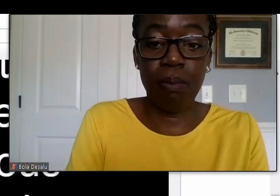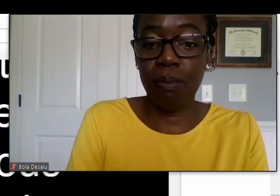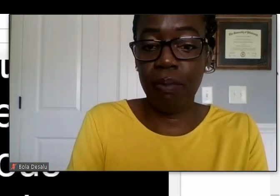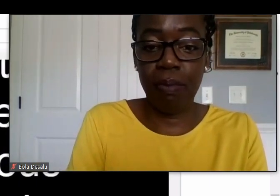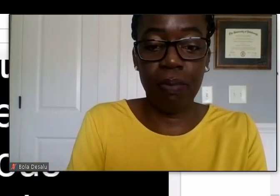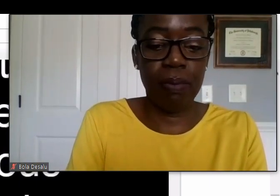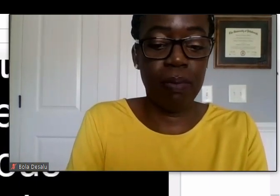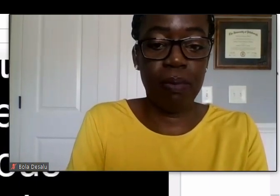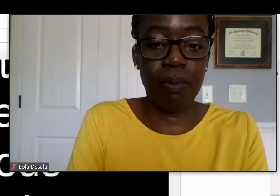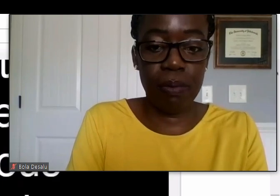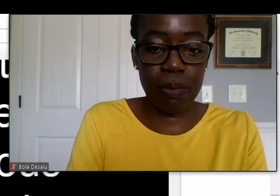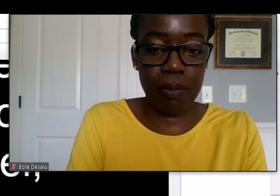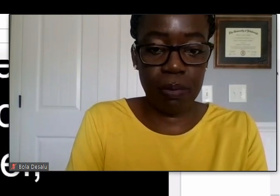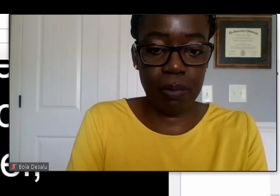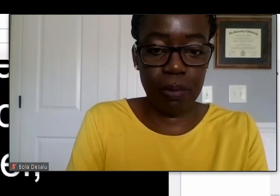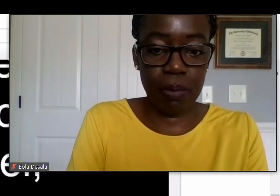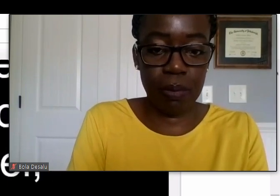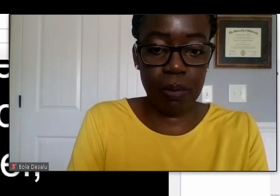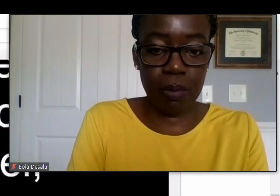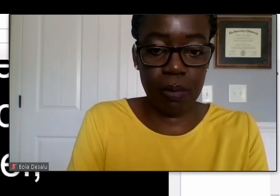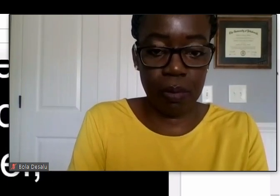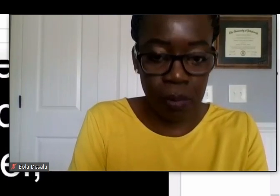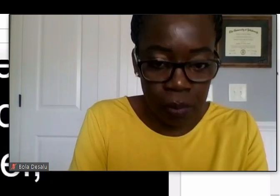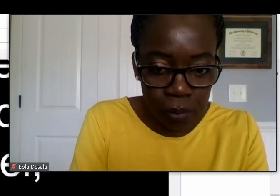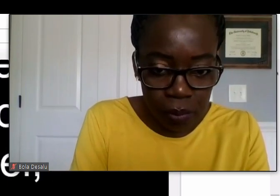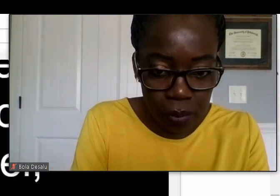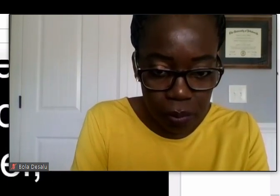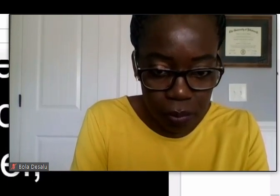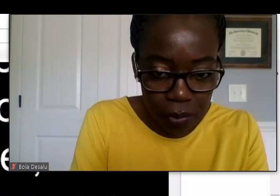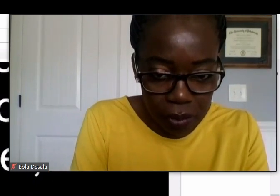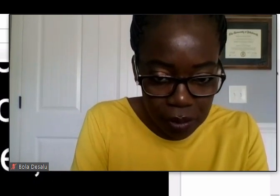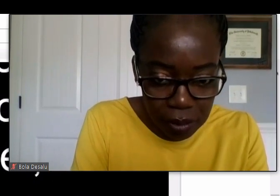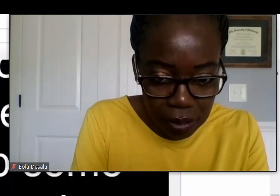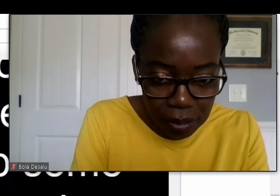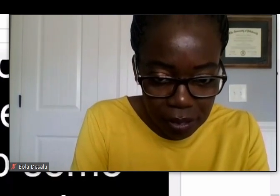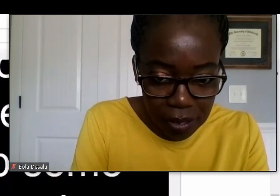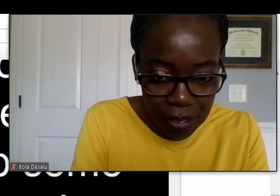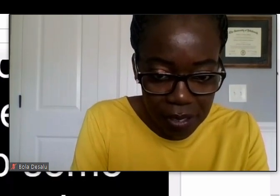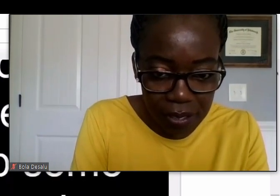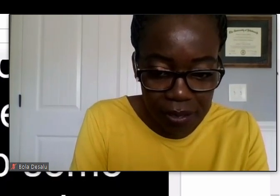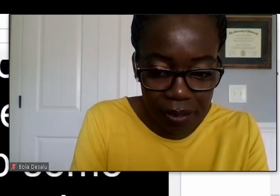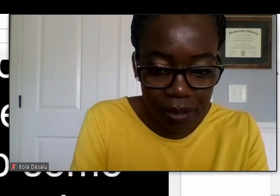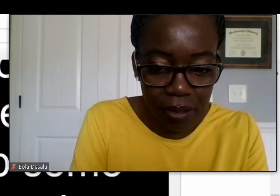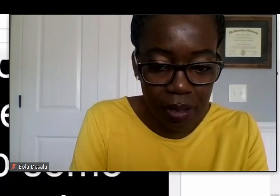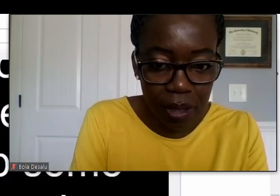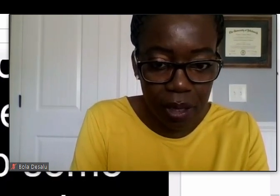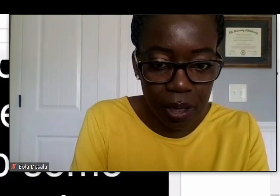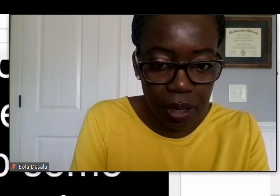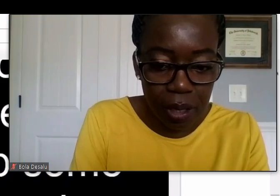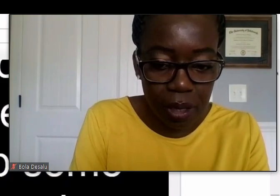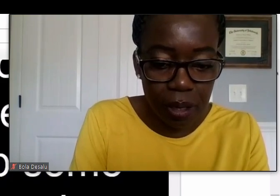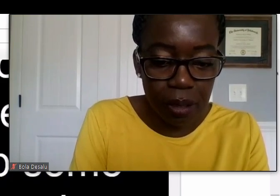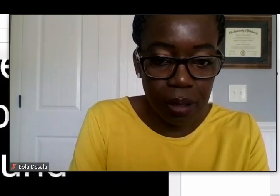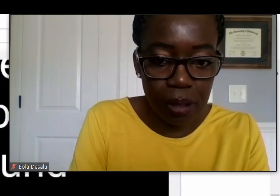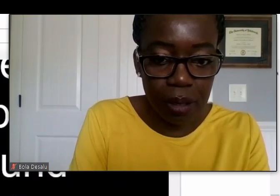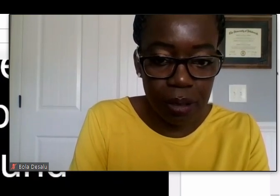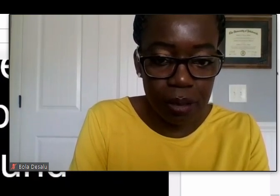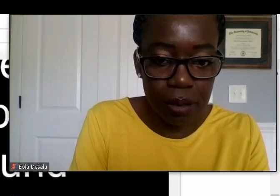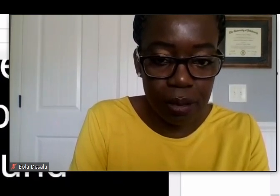so I'm gonna type, Hi this is..." she backed it up...